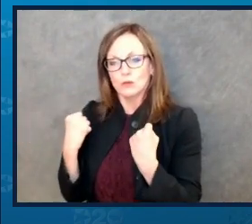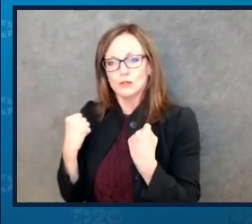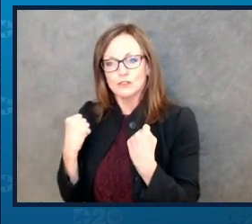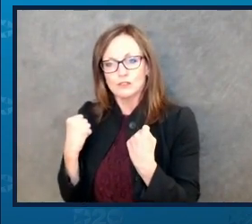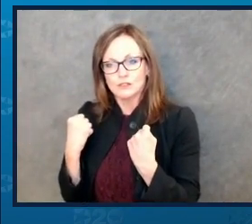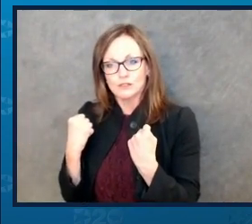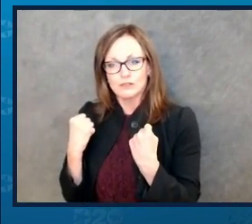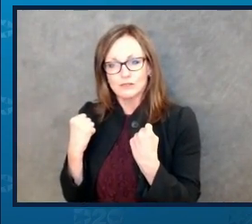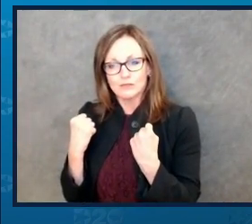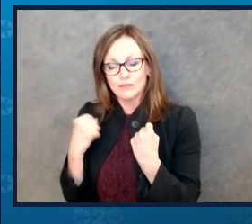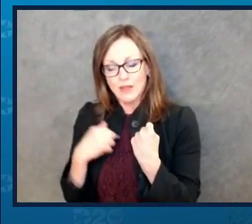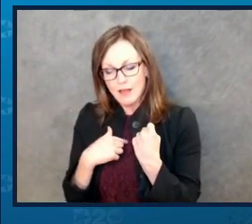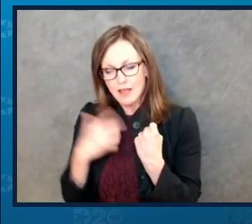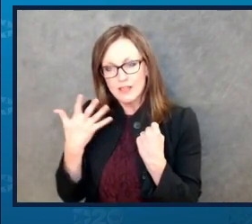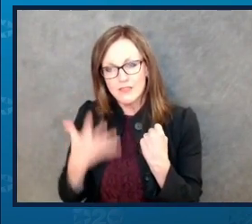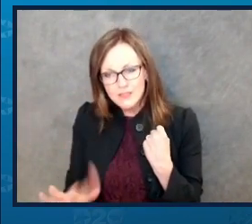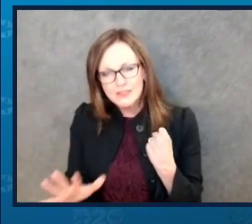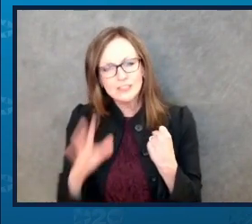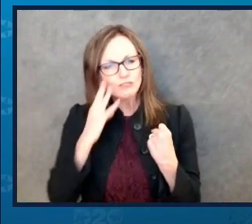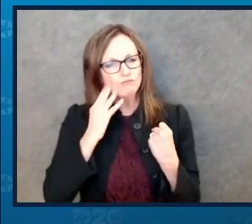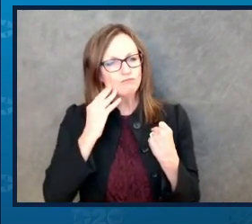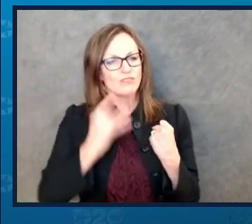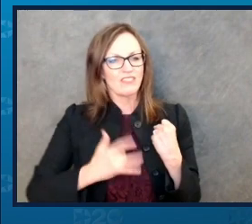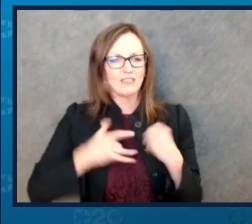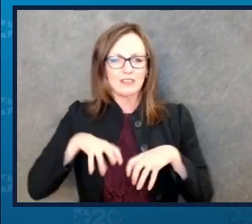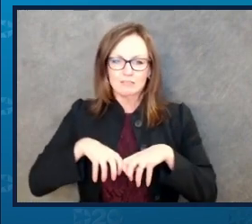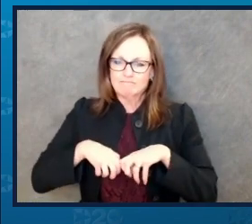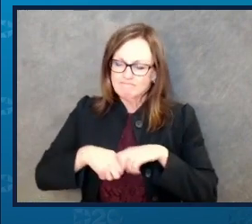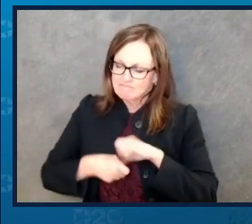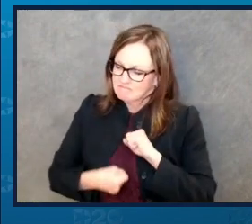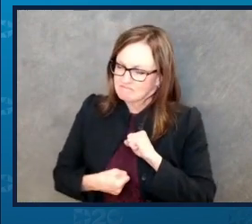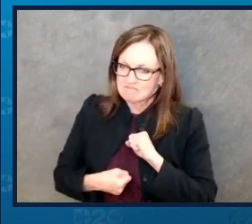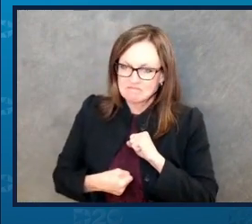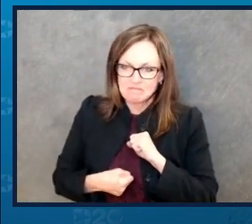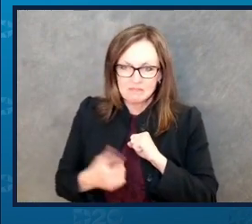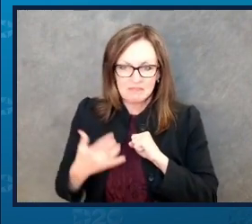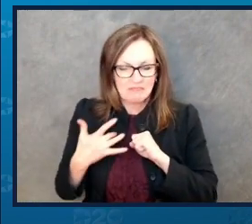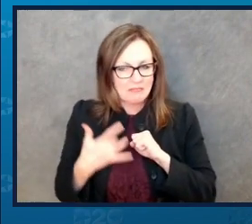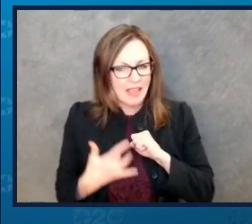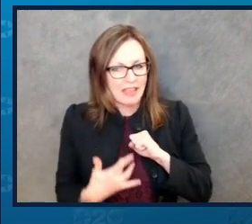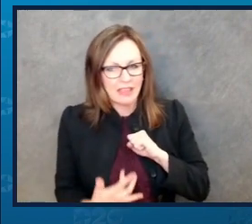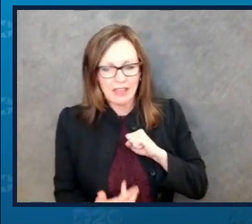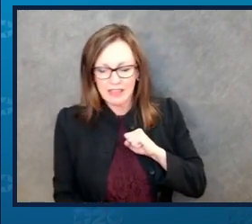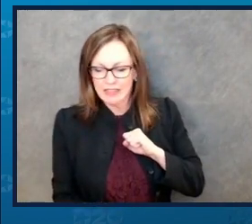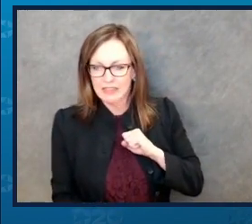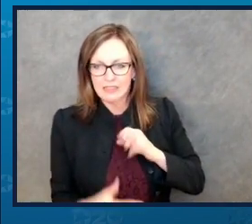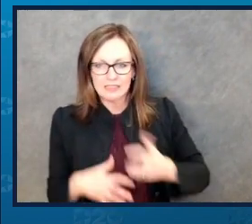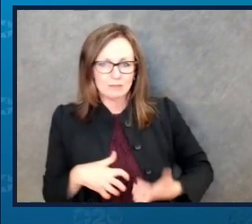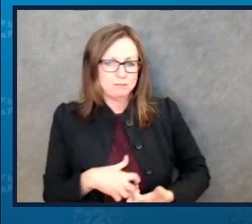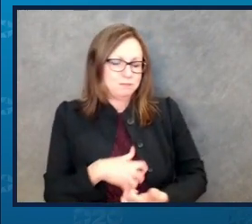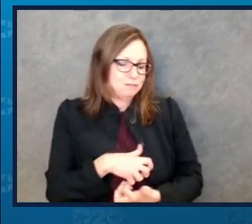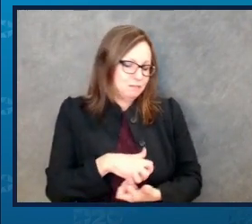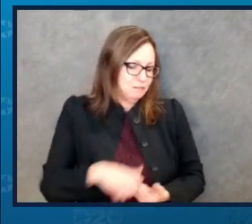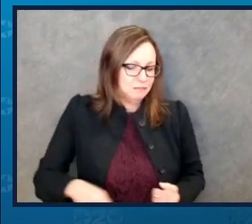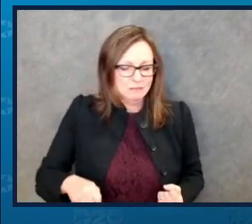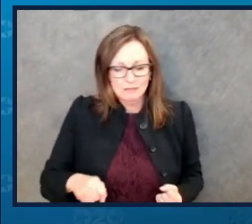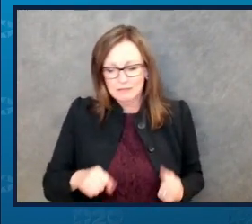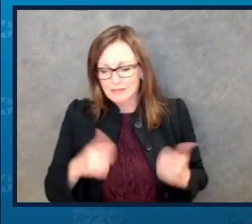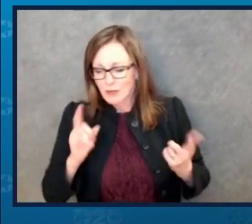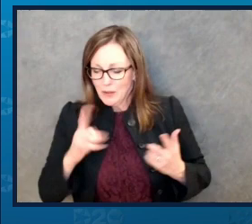DAYS OF PAIN.